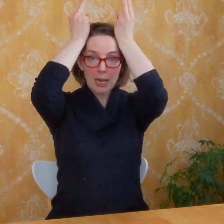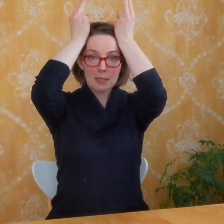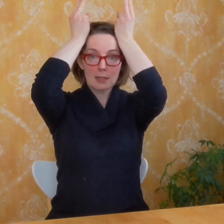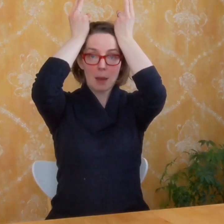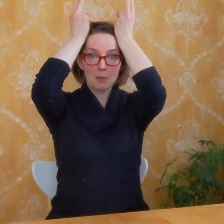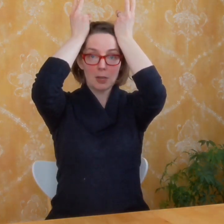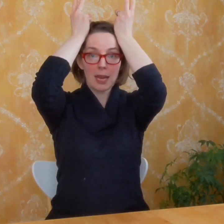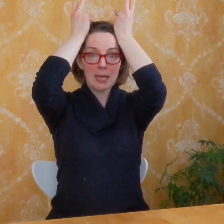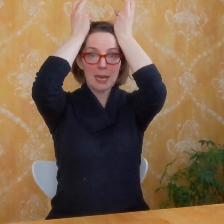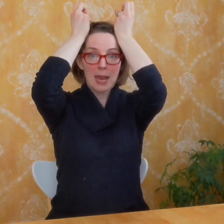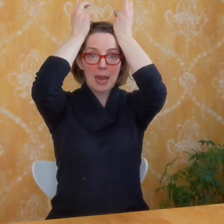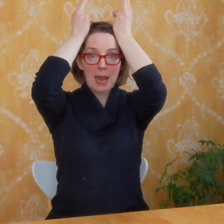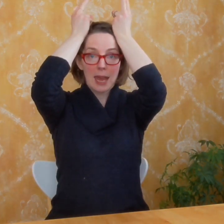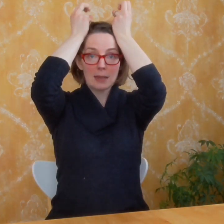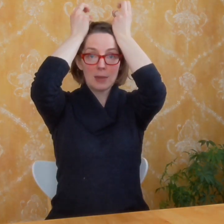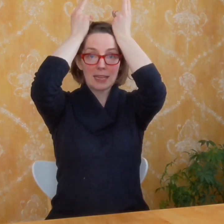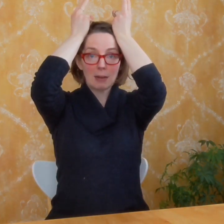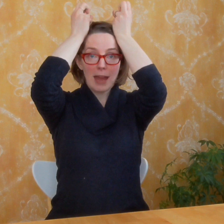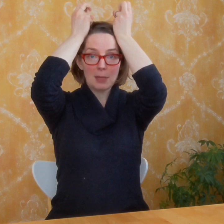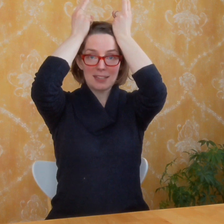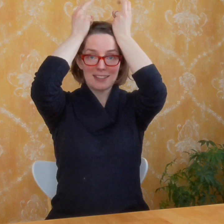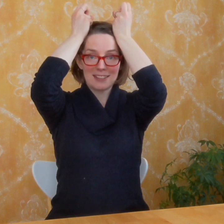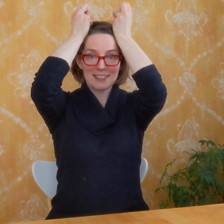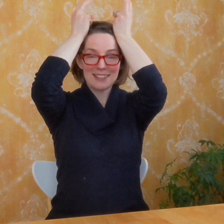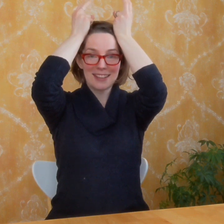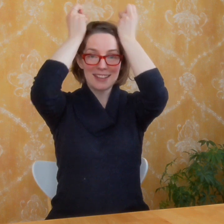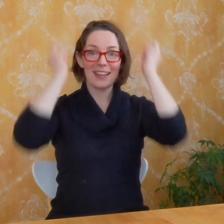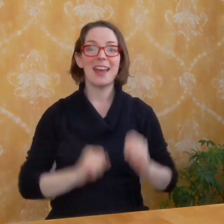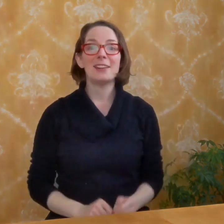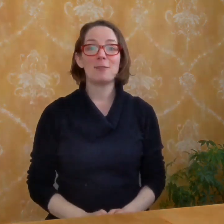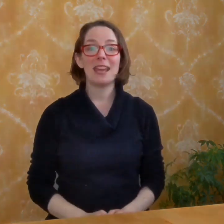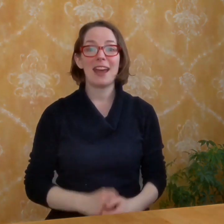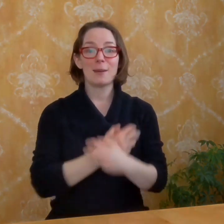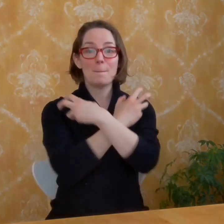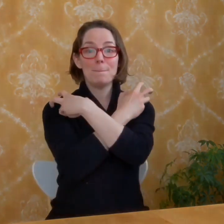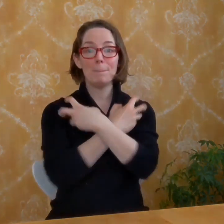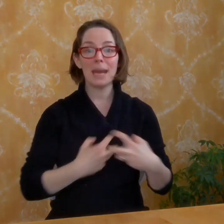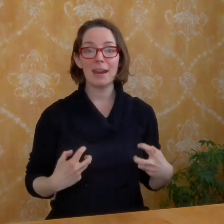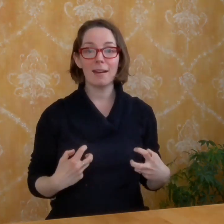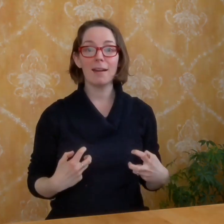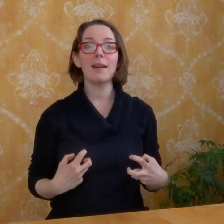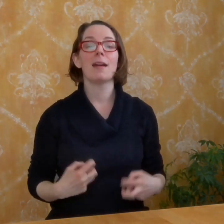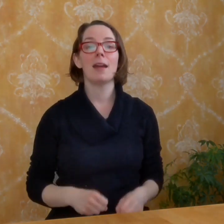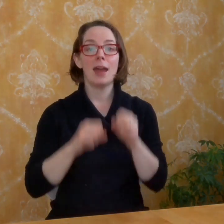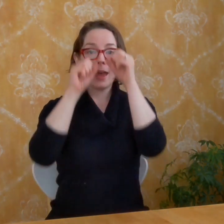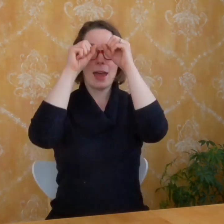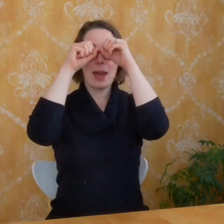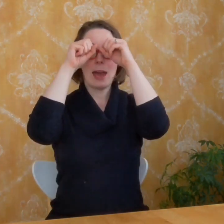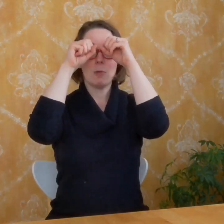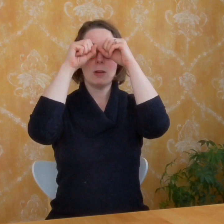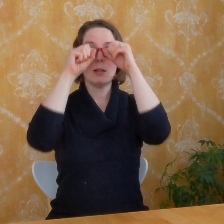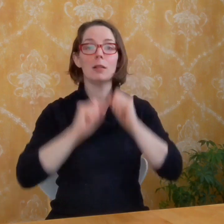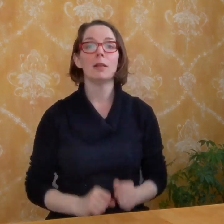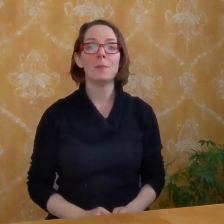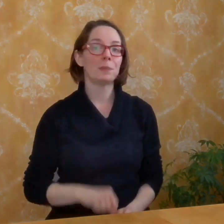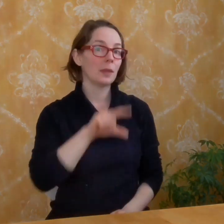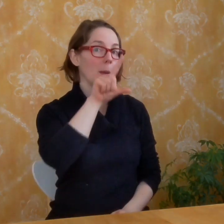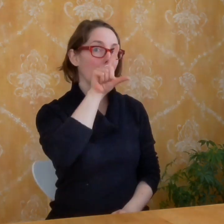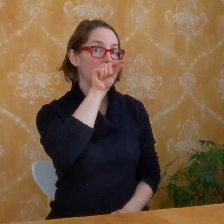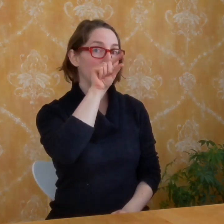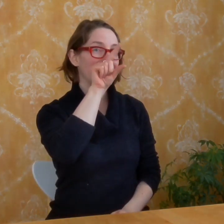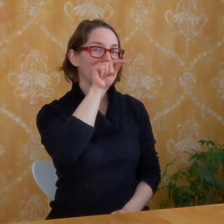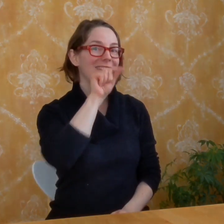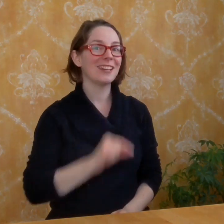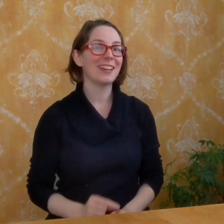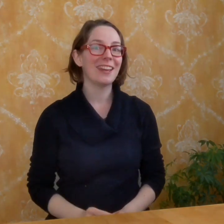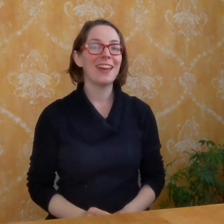hands on top of your head and make like rabbit ears. So we had bear, owl, bird, mouse, and